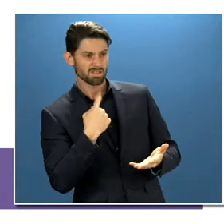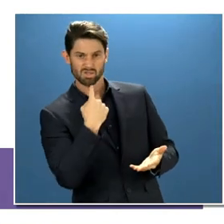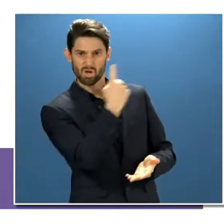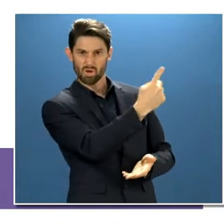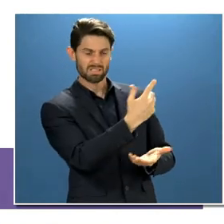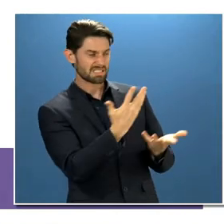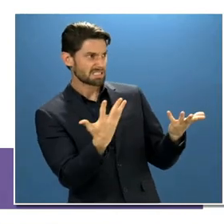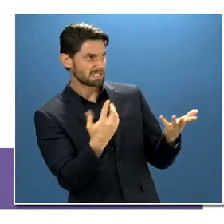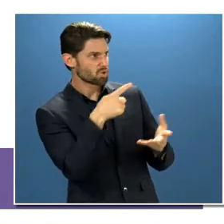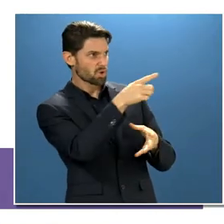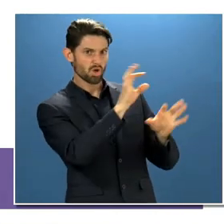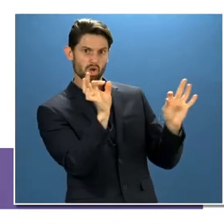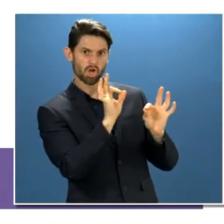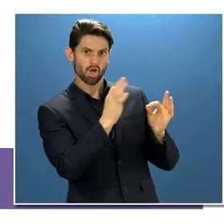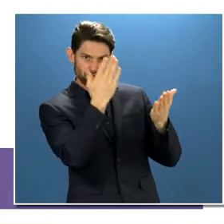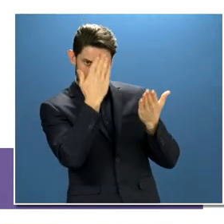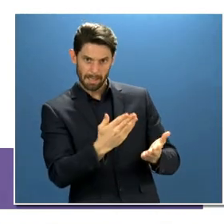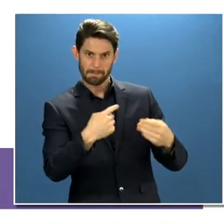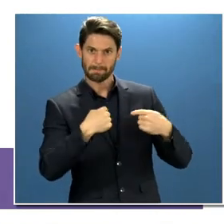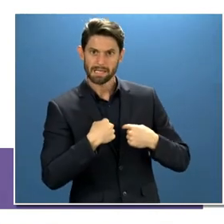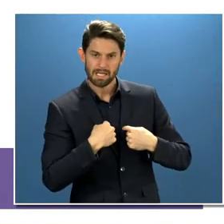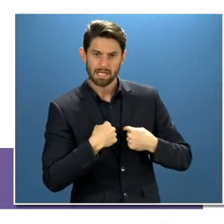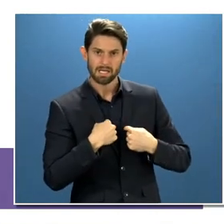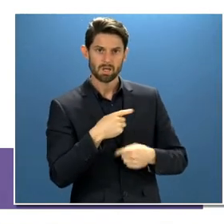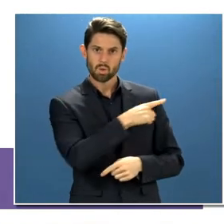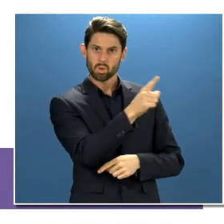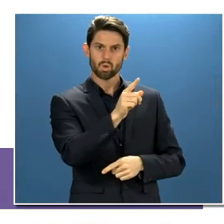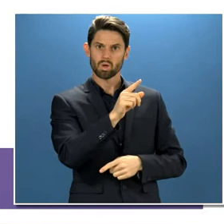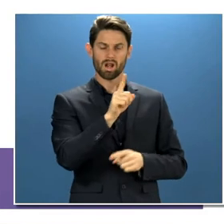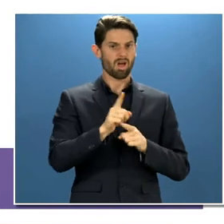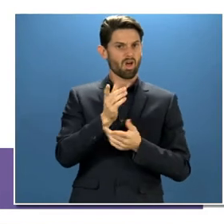are not treating me respectfully and I just feel like you are not including me in things".